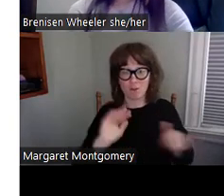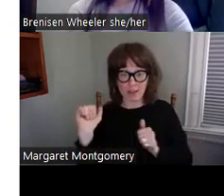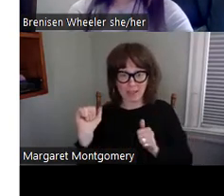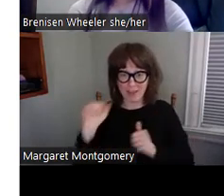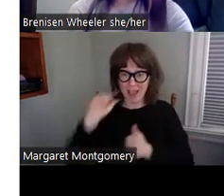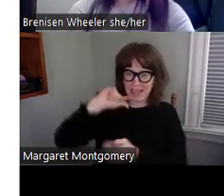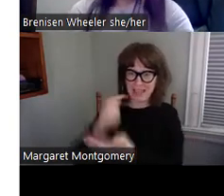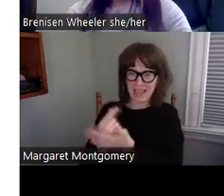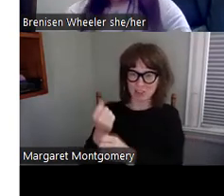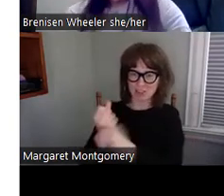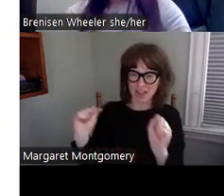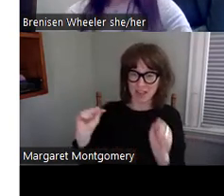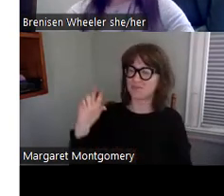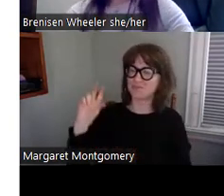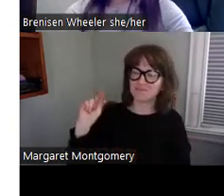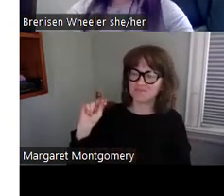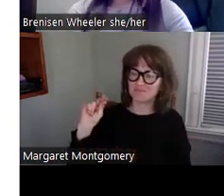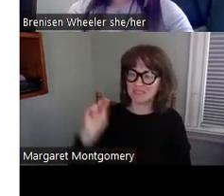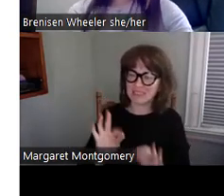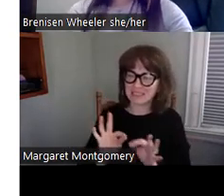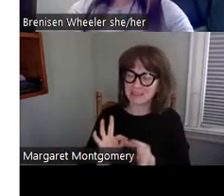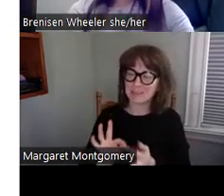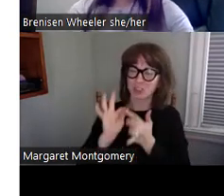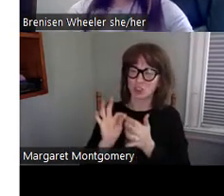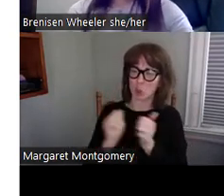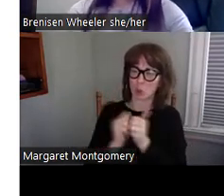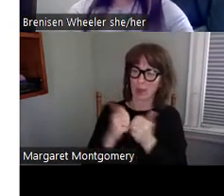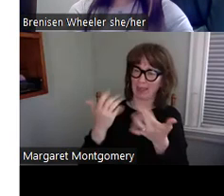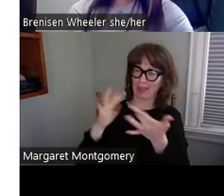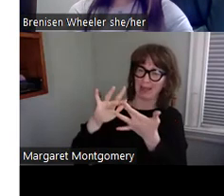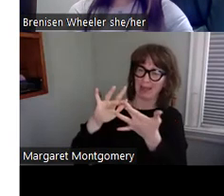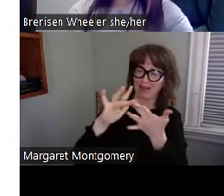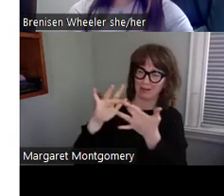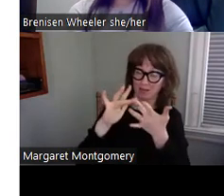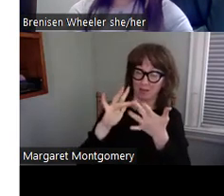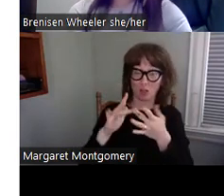13:10:25 And again, in fact, leaving Is the most dangerous time for survivors, since it